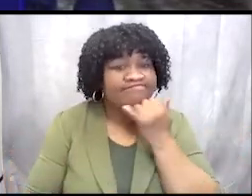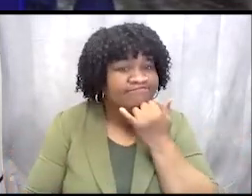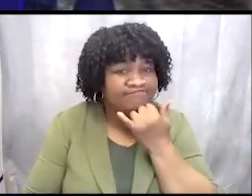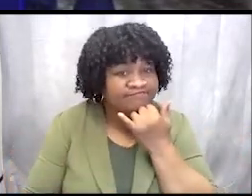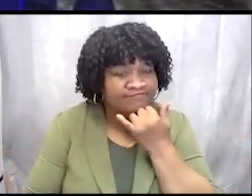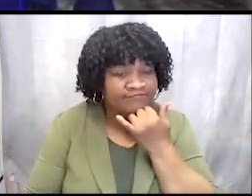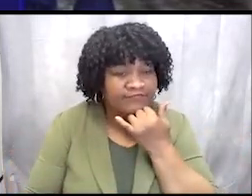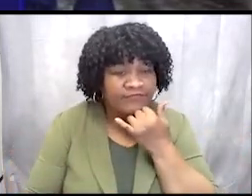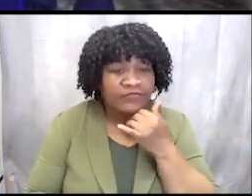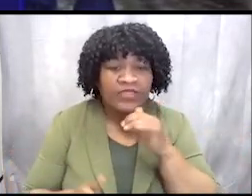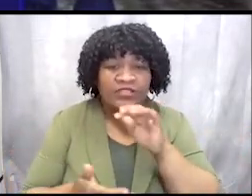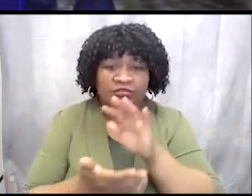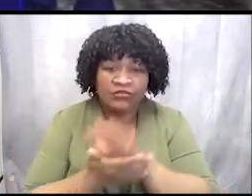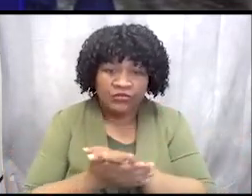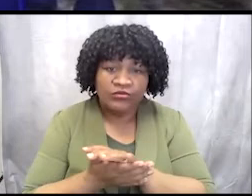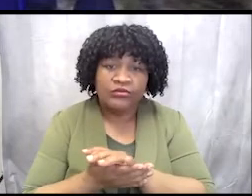Schools are part of communities.